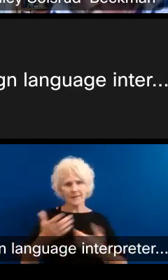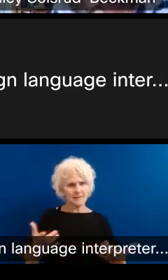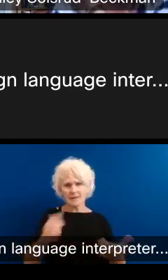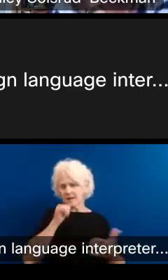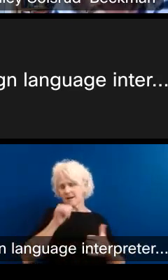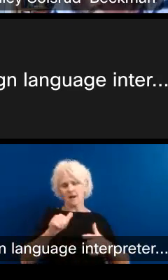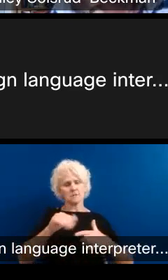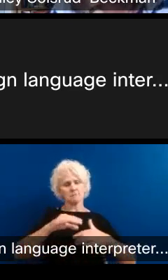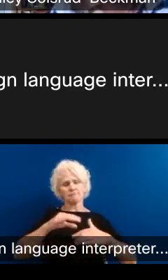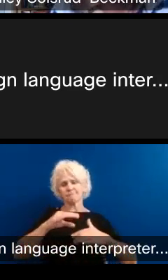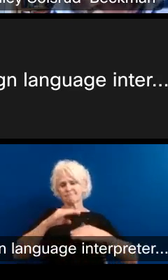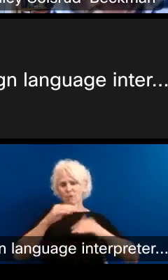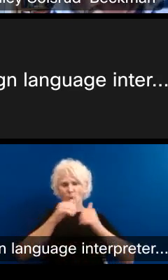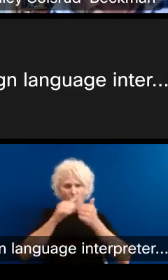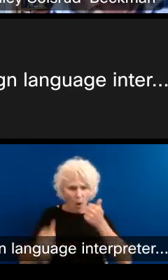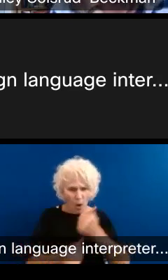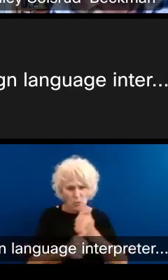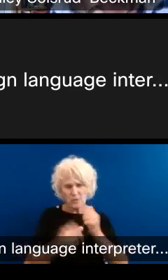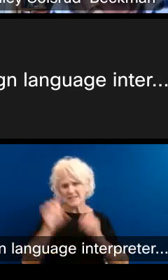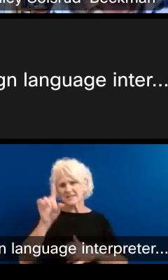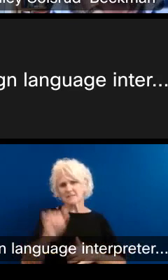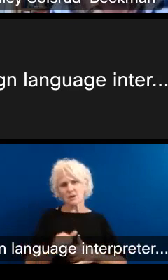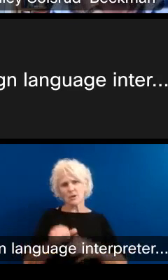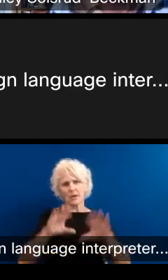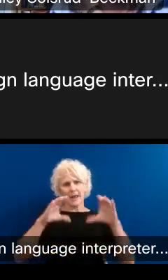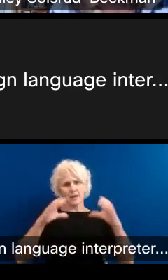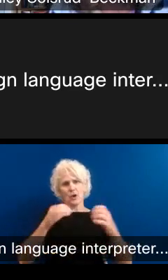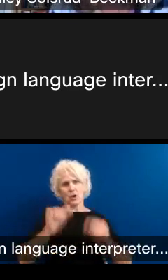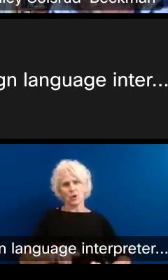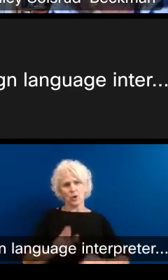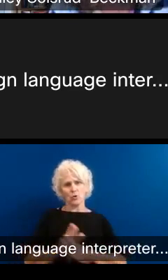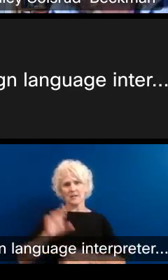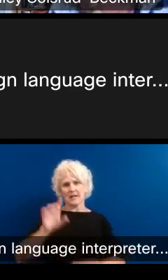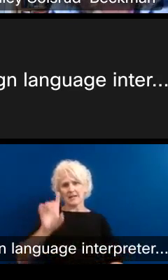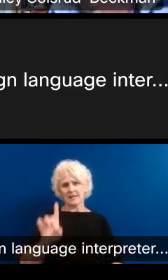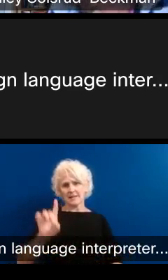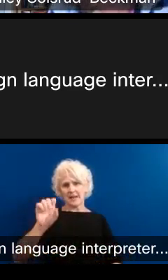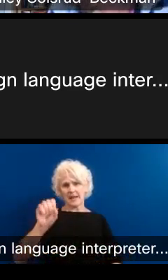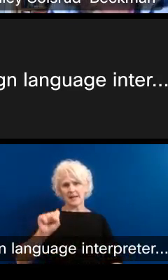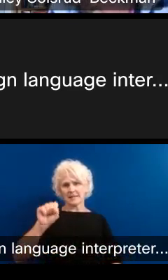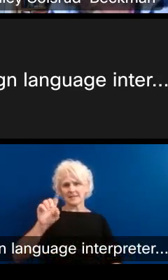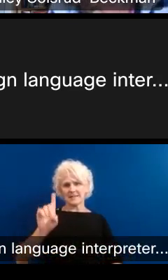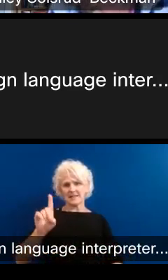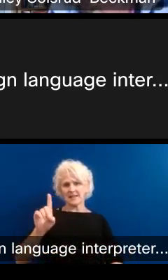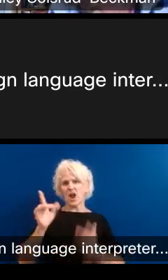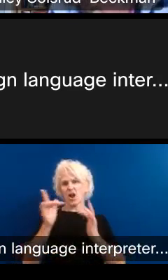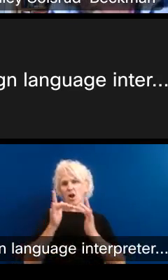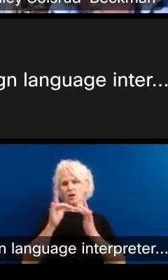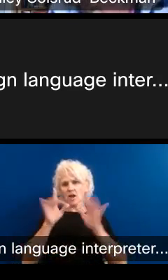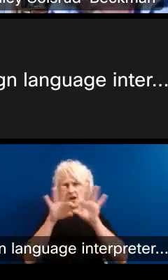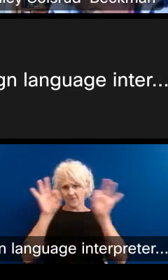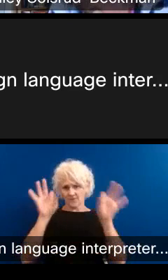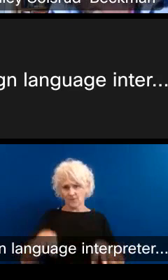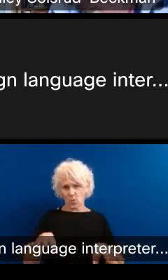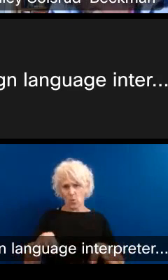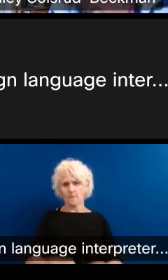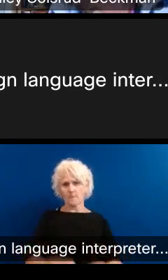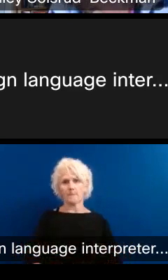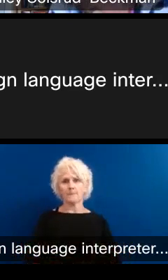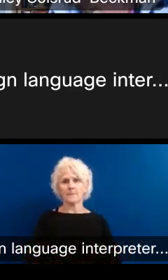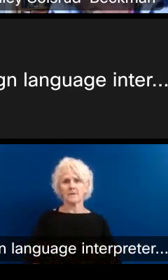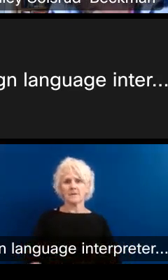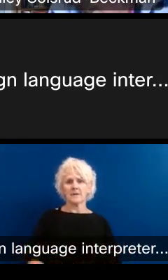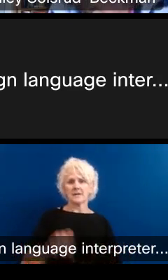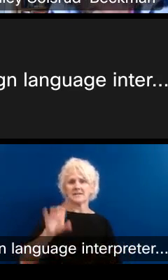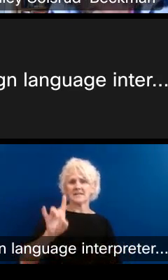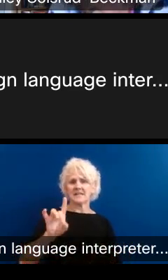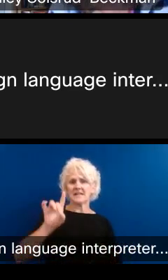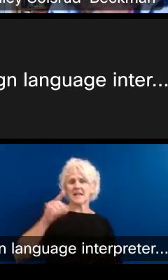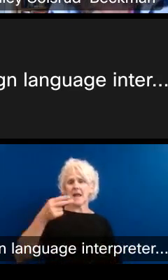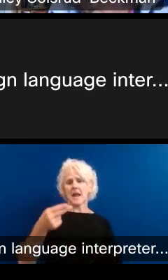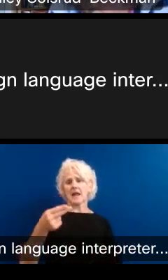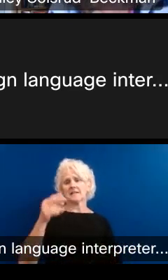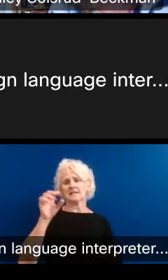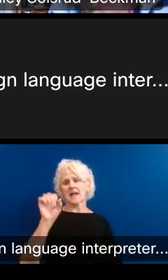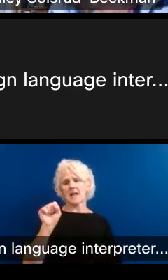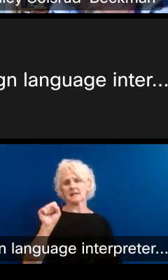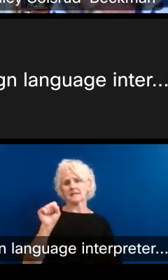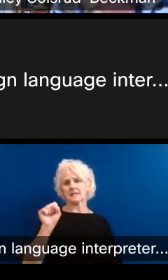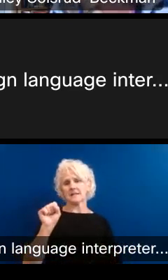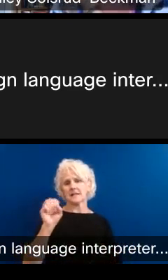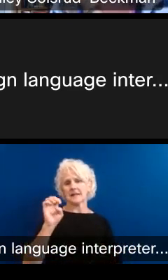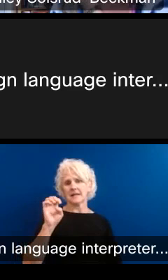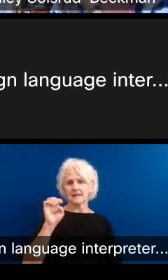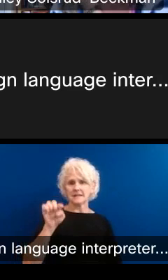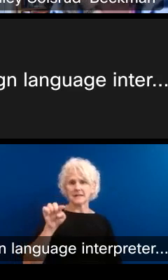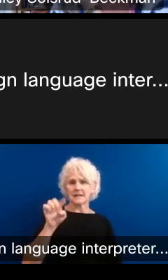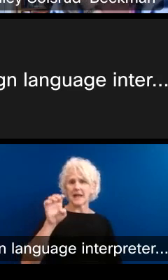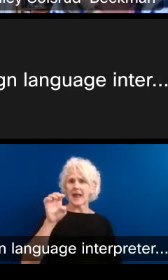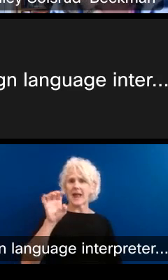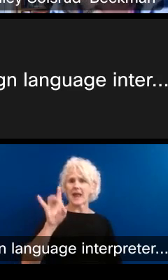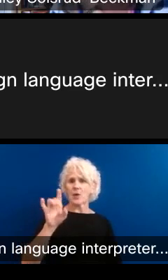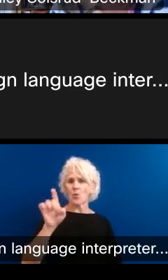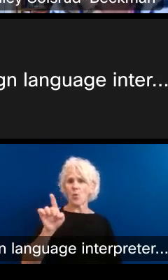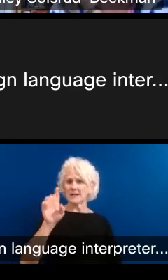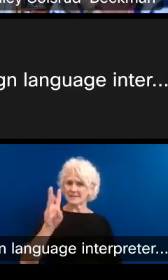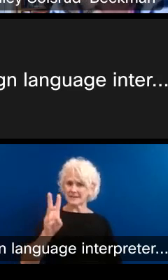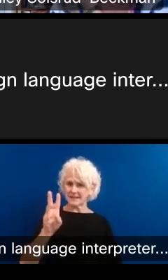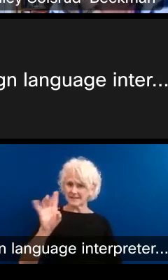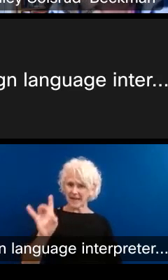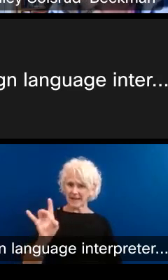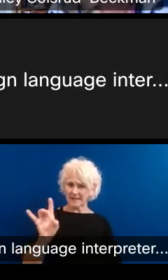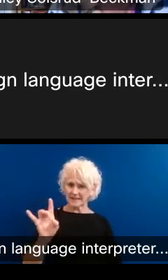disability related category you can use the DSD contact form and that is DHS ok number 8168.